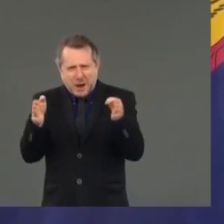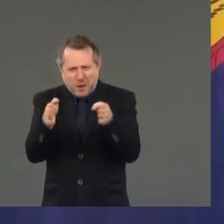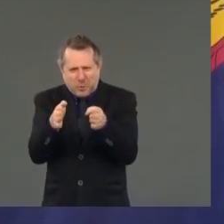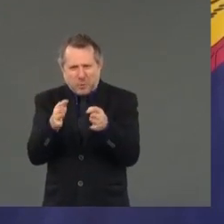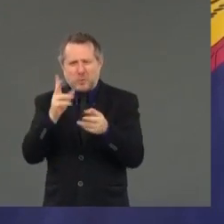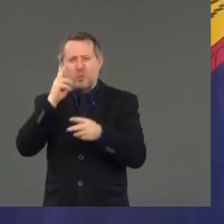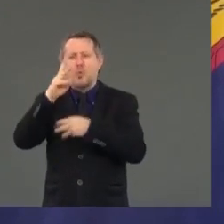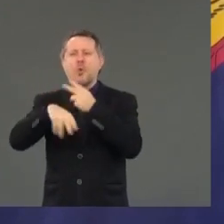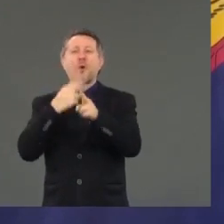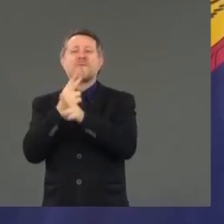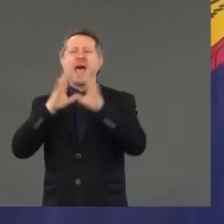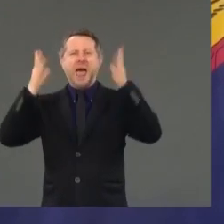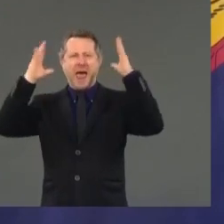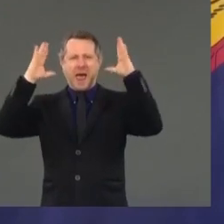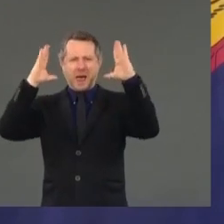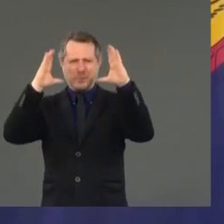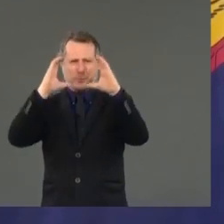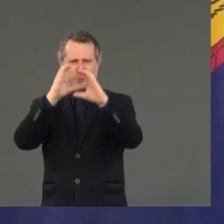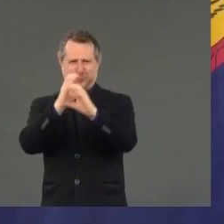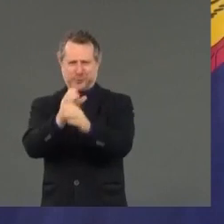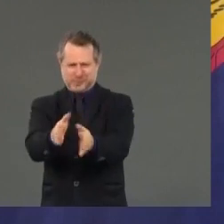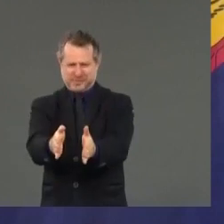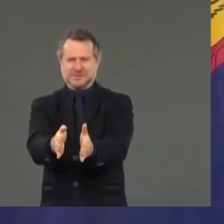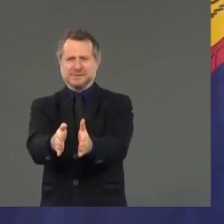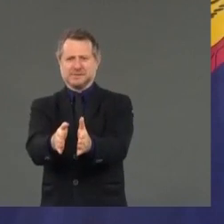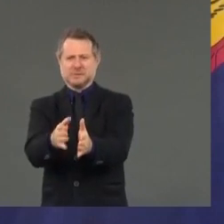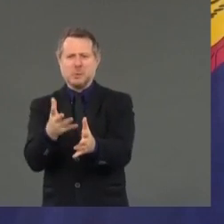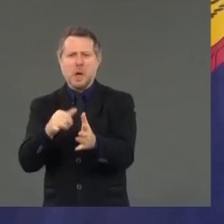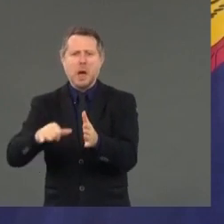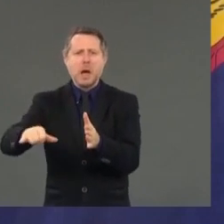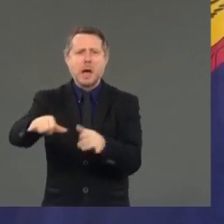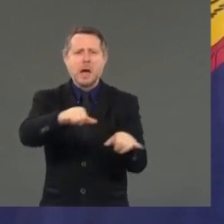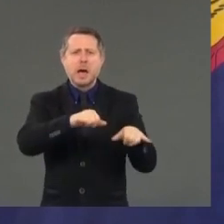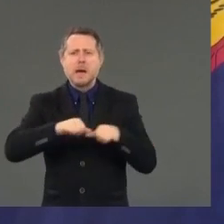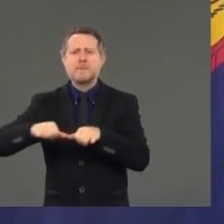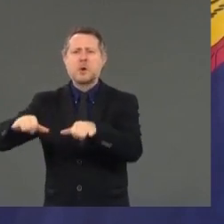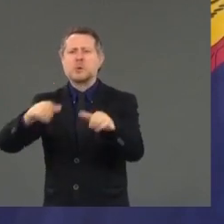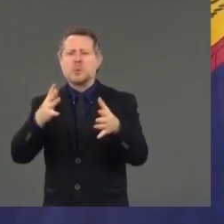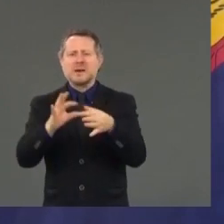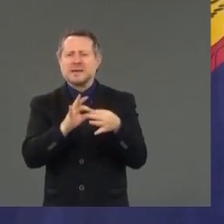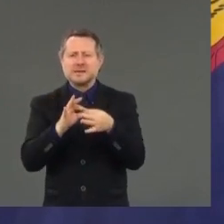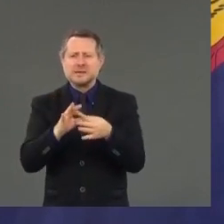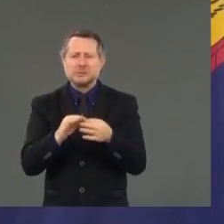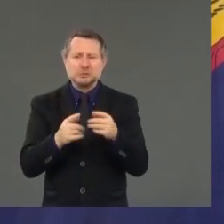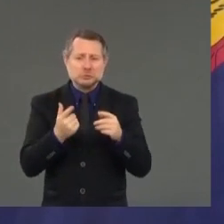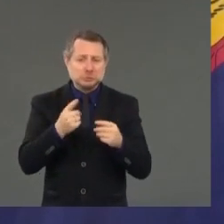THEY'RE TRYING TO NARROW THE